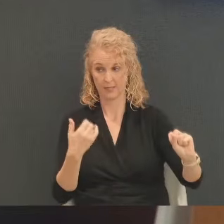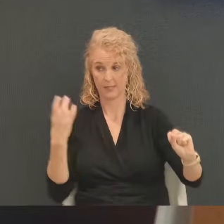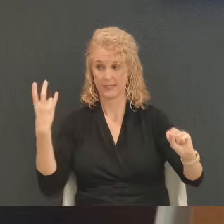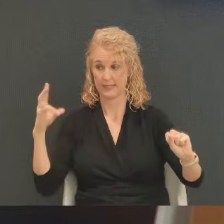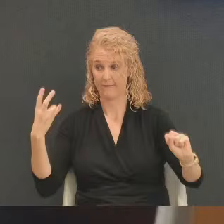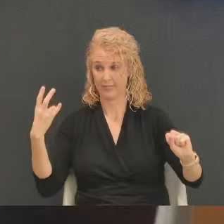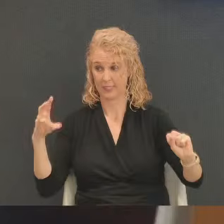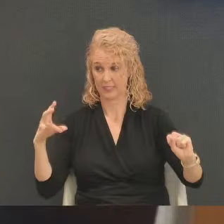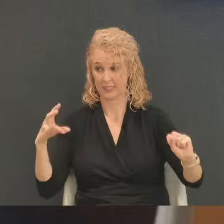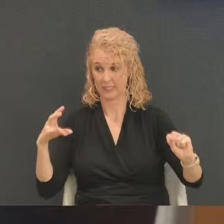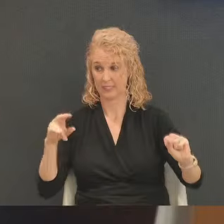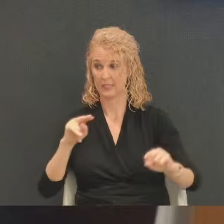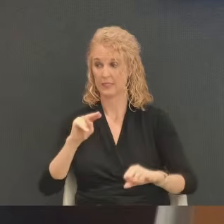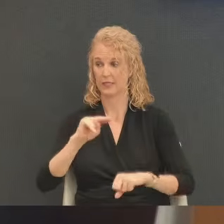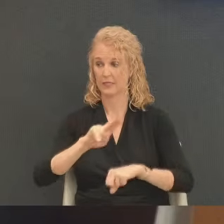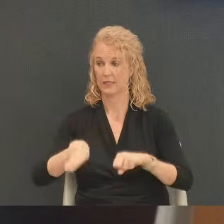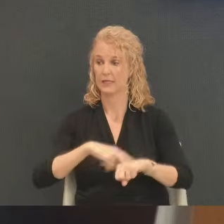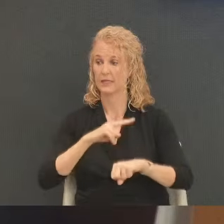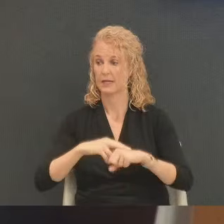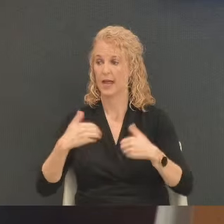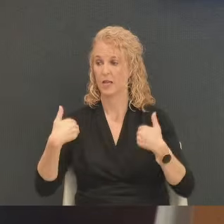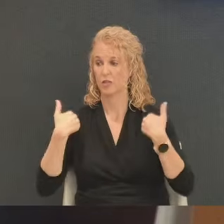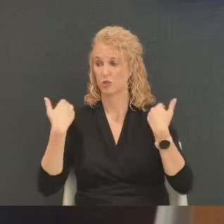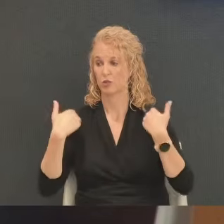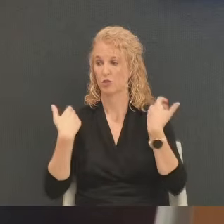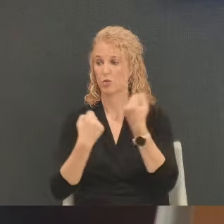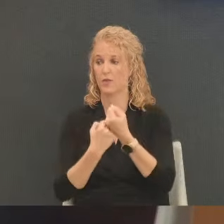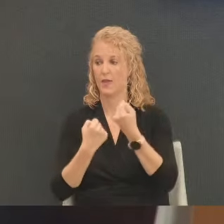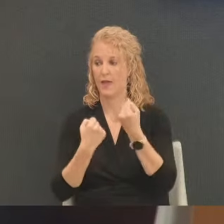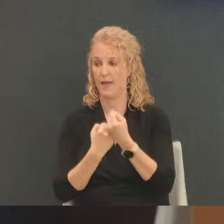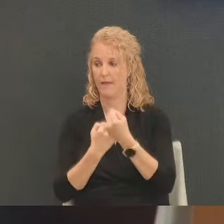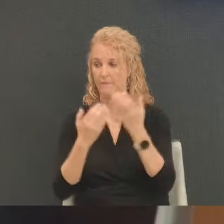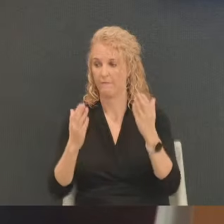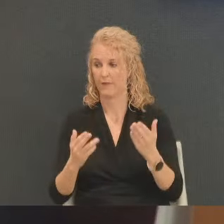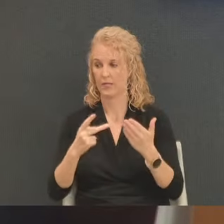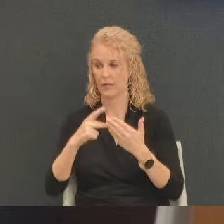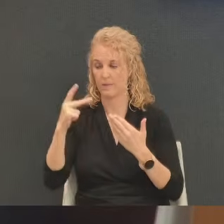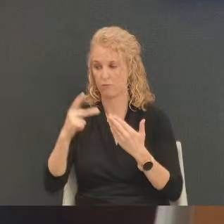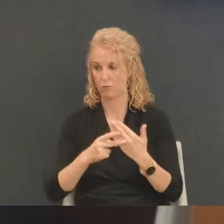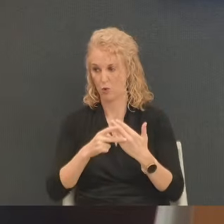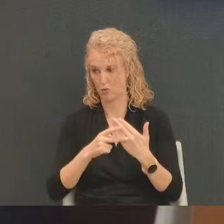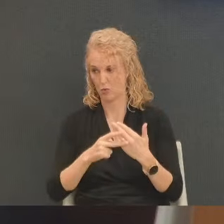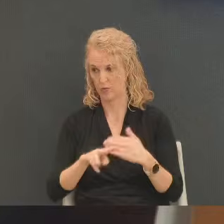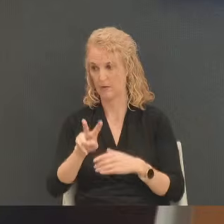a JFS item. this is an agreement with national national youth advocate program for family